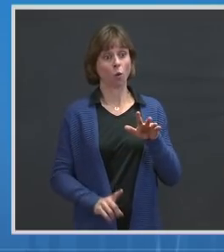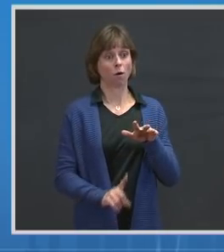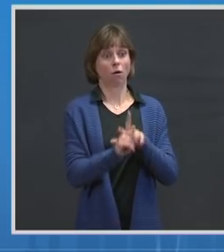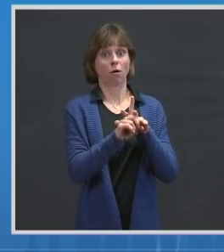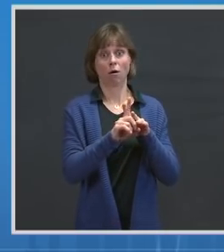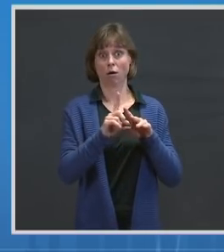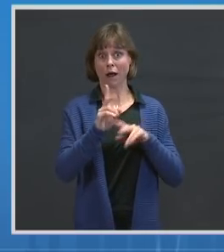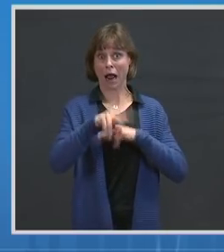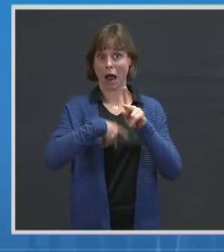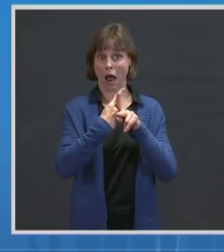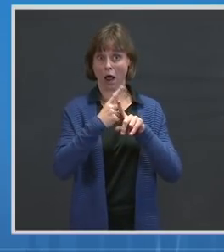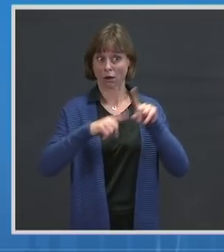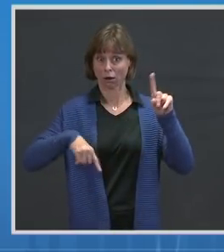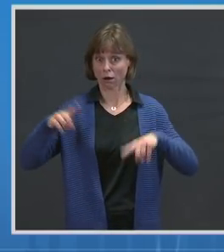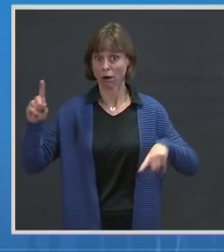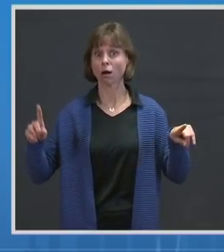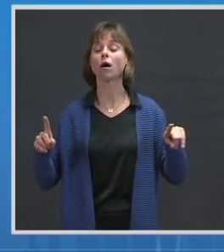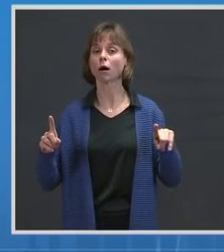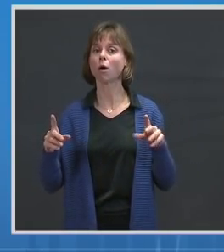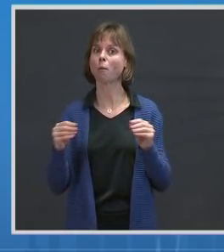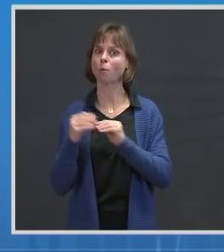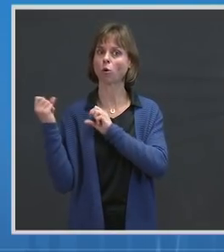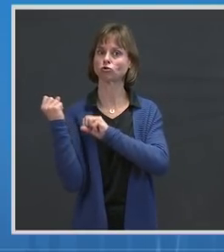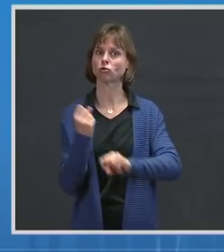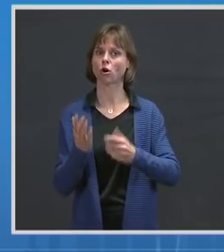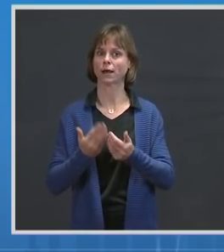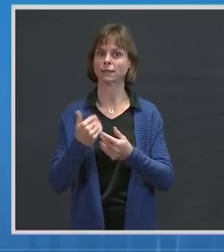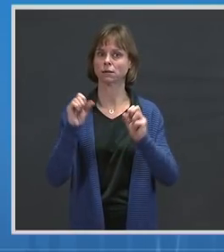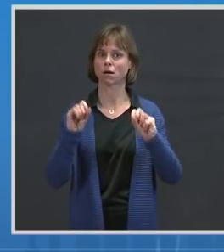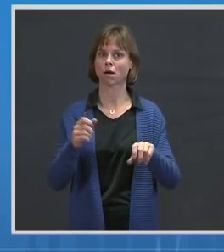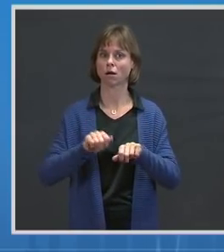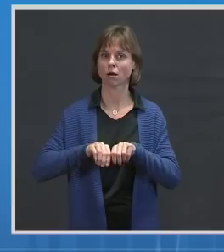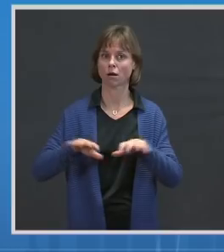we have made in the last month if our -- if we let our guard down.